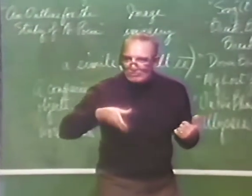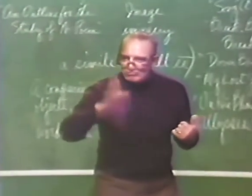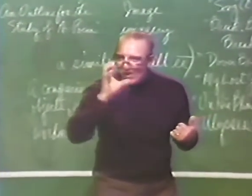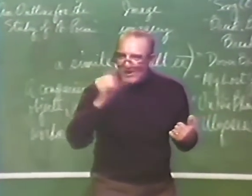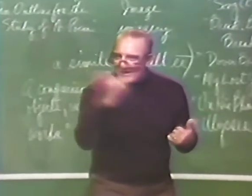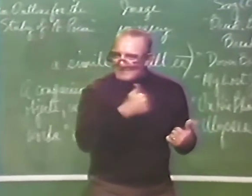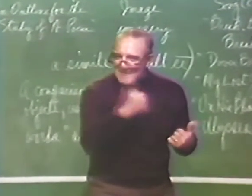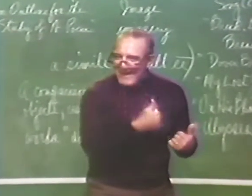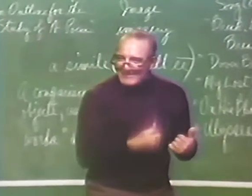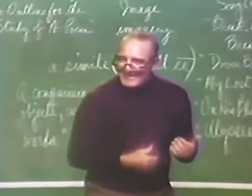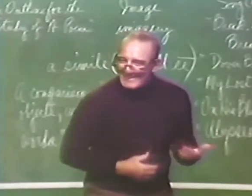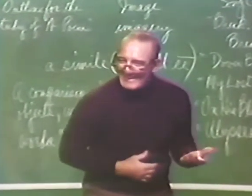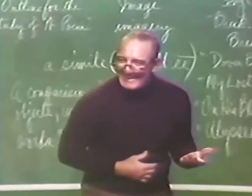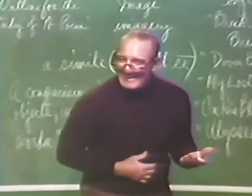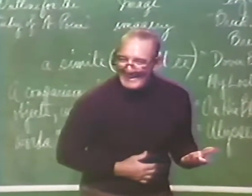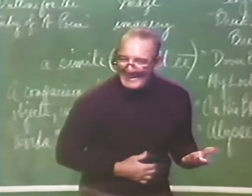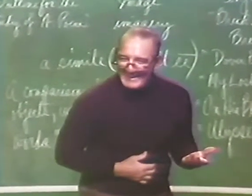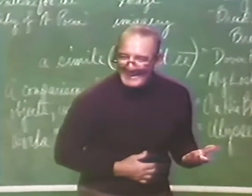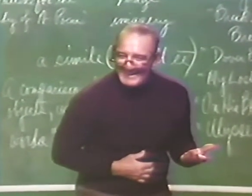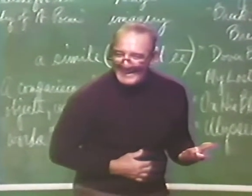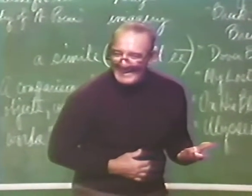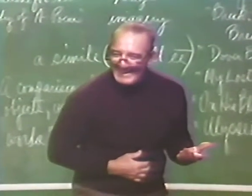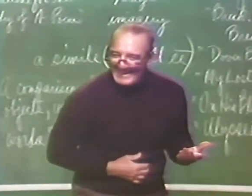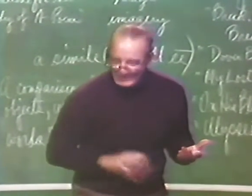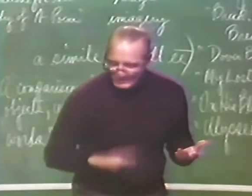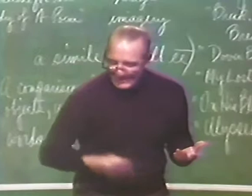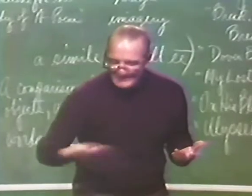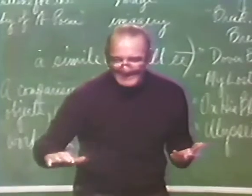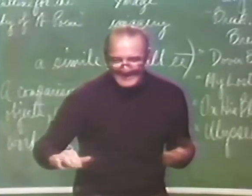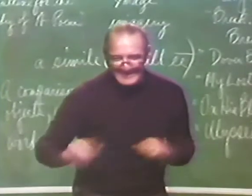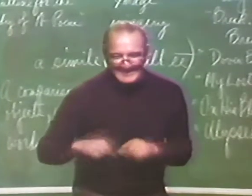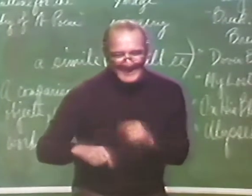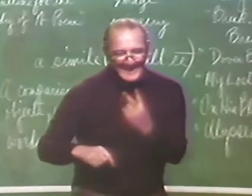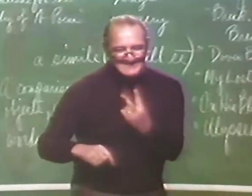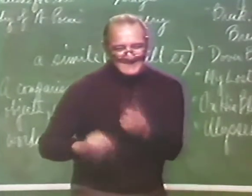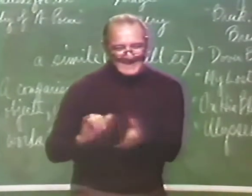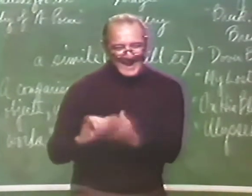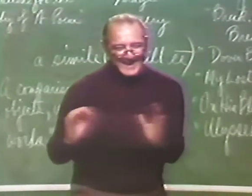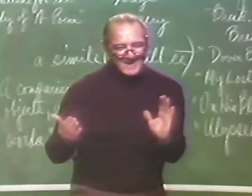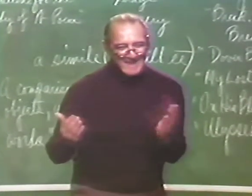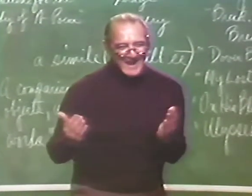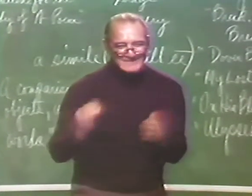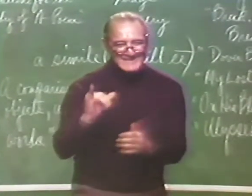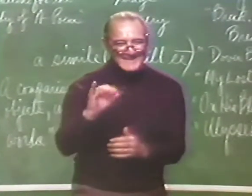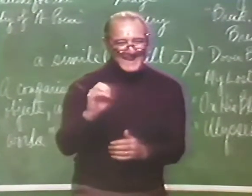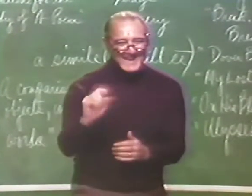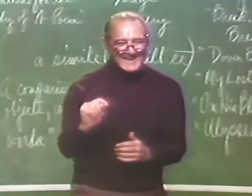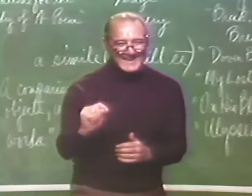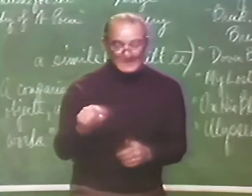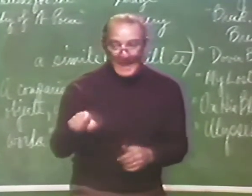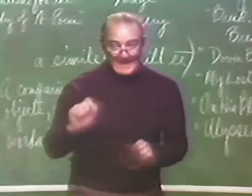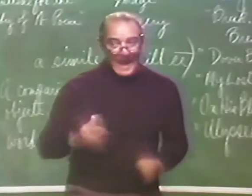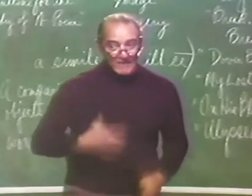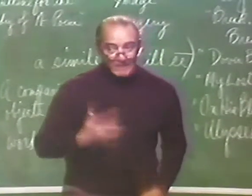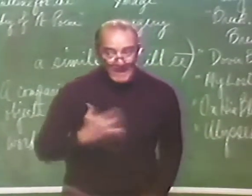MUST BE DRUNK." HA HA! CHILDREN CAN'T SEE THAT COMPARISON YET.